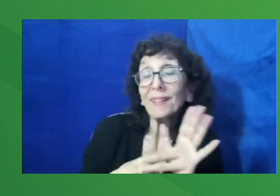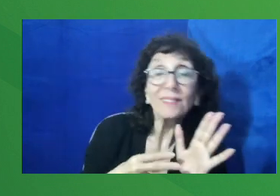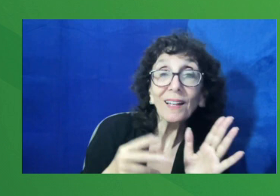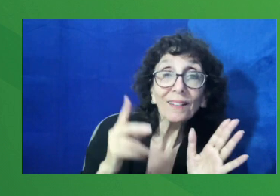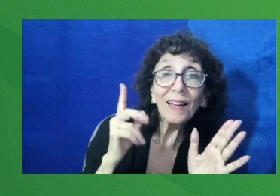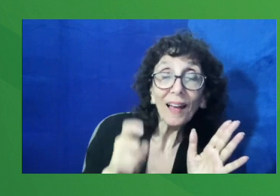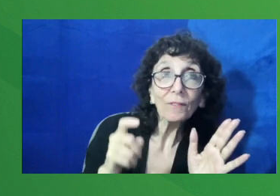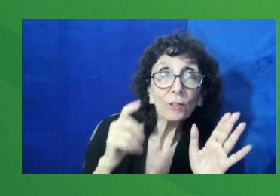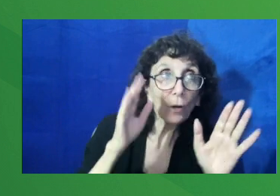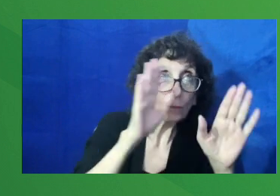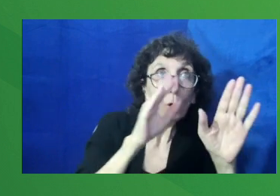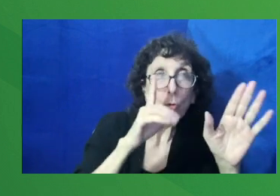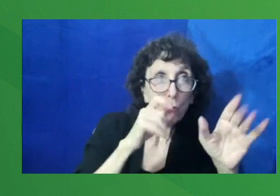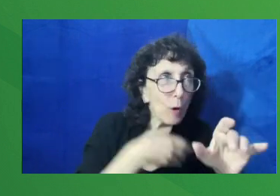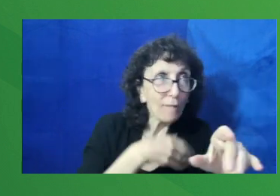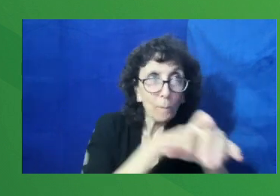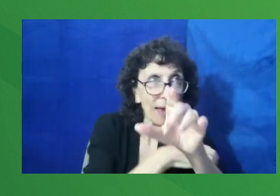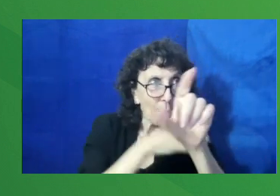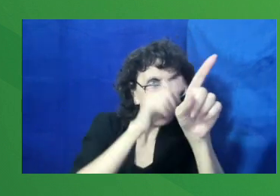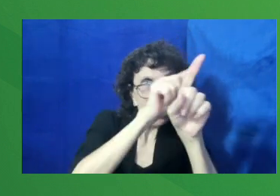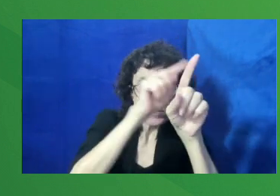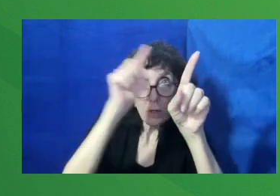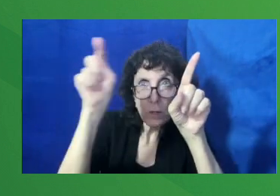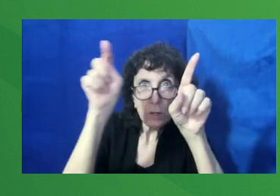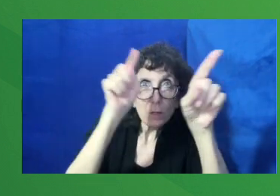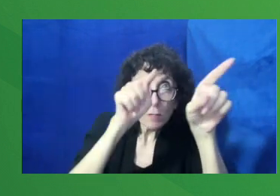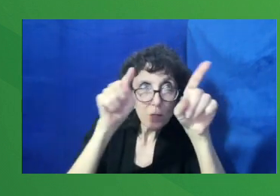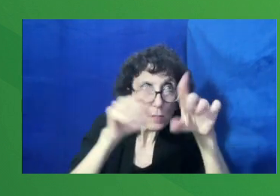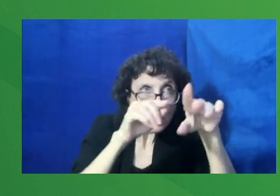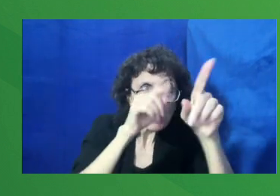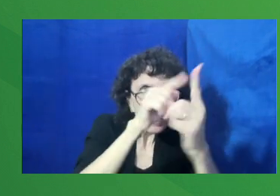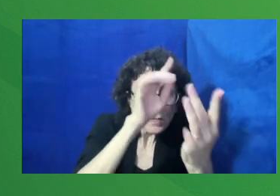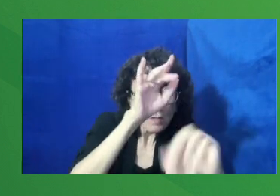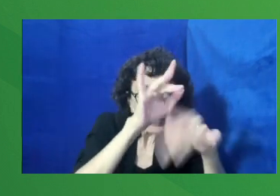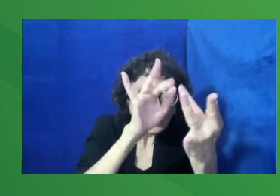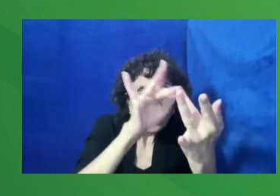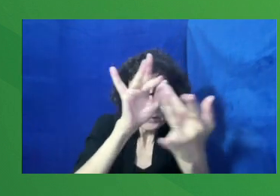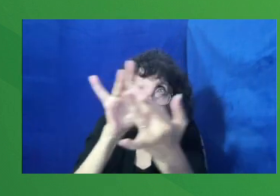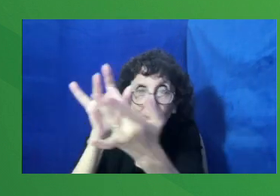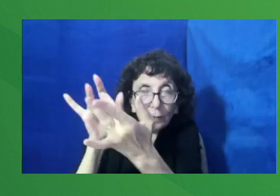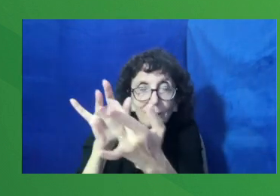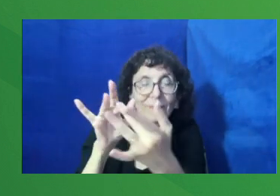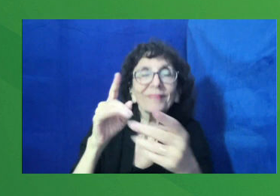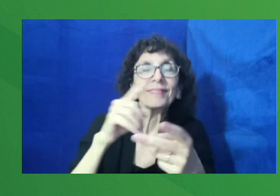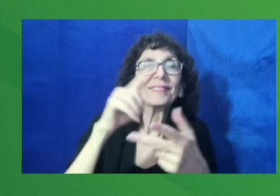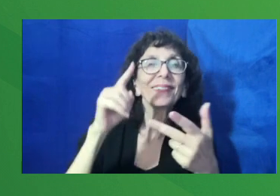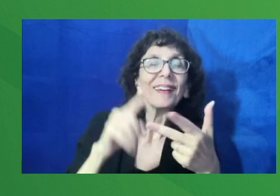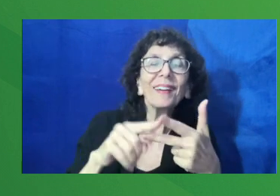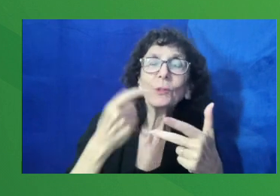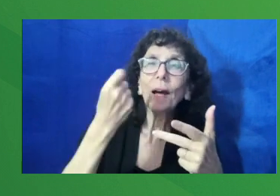who holds the power. They also need to be able to understand the principles of justice, including